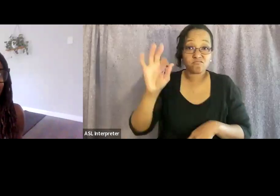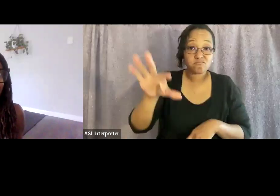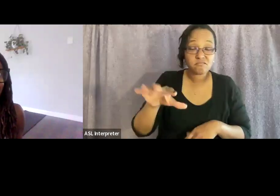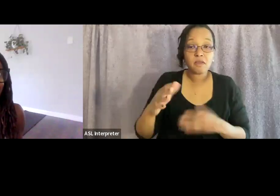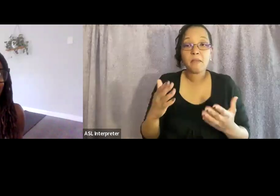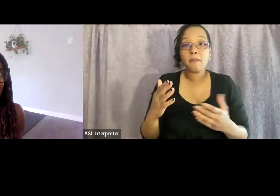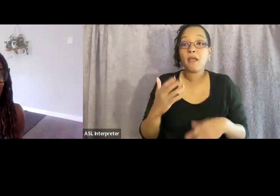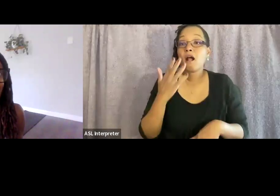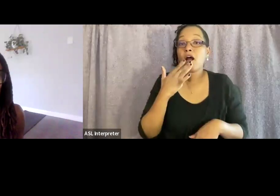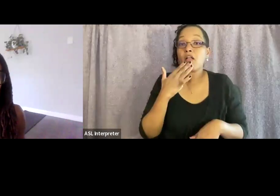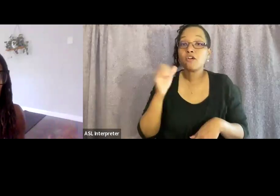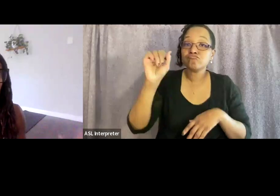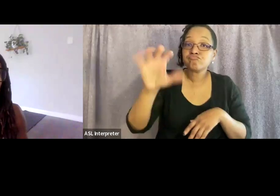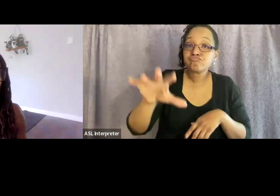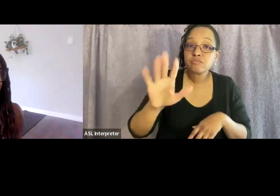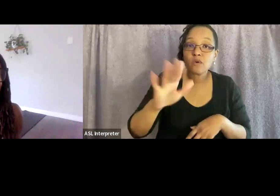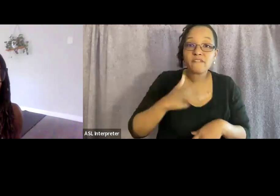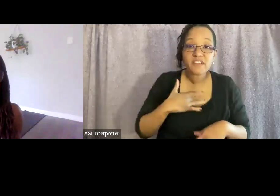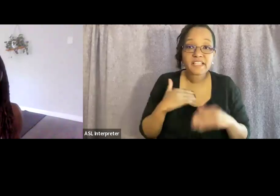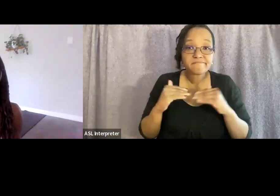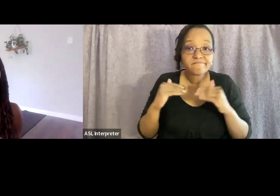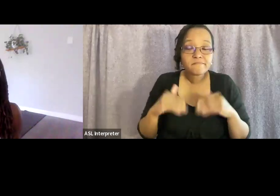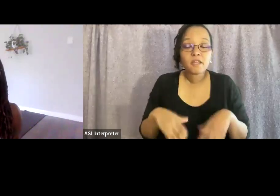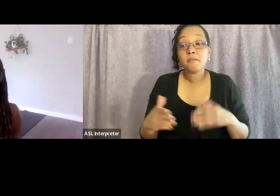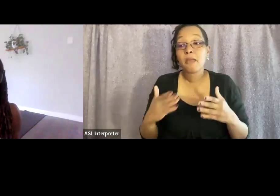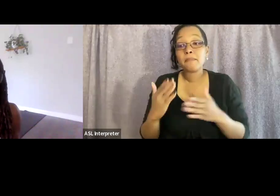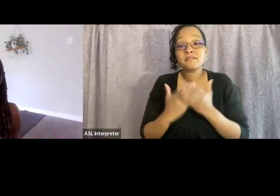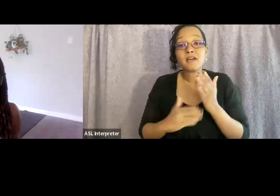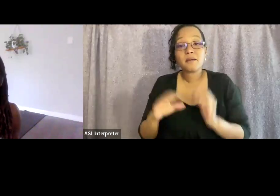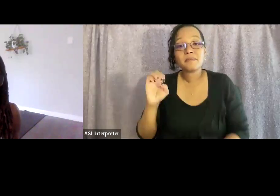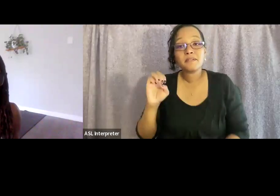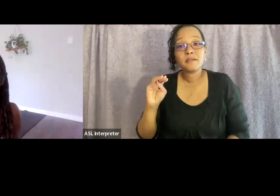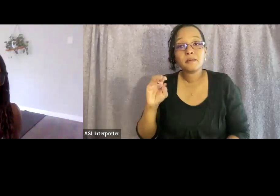It could be an emoji, or it could be a weather report.